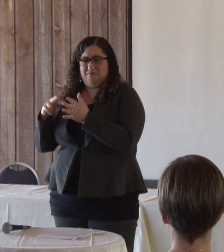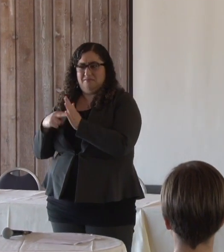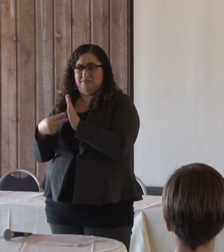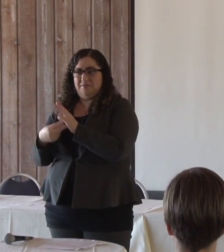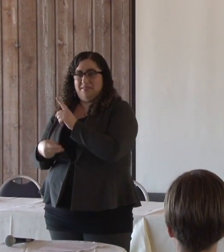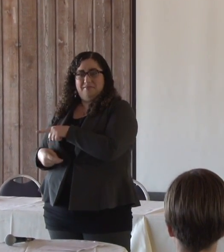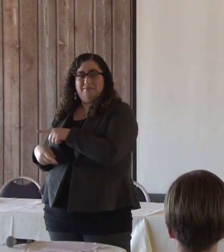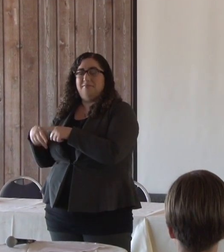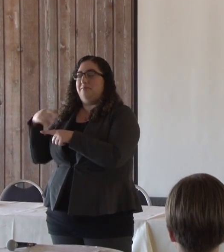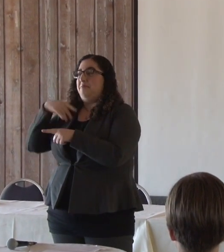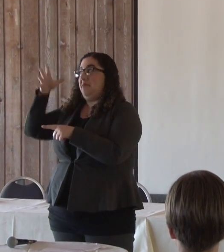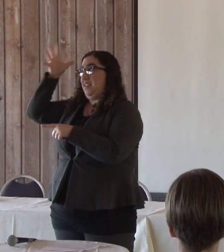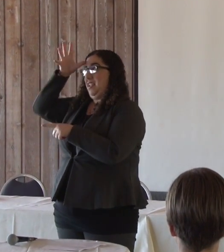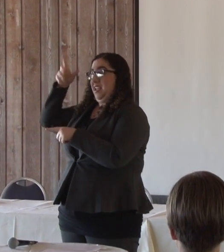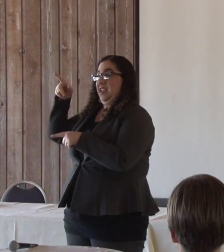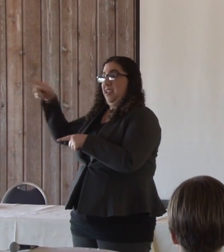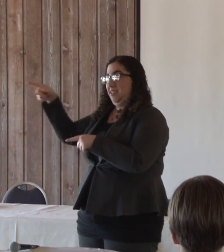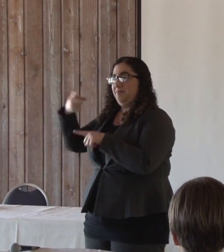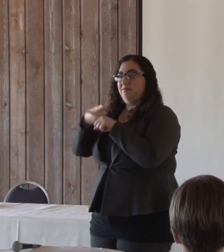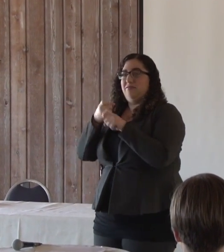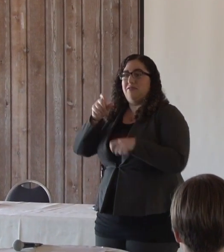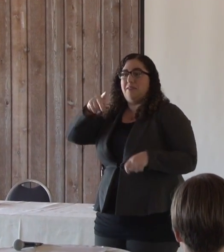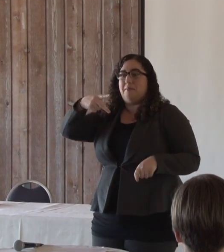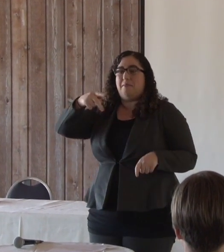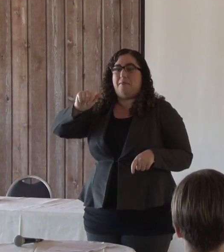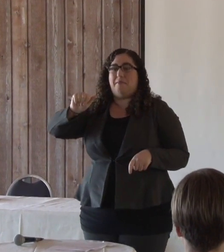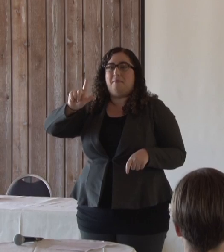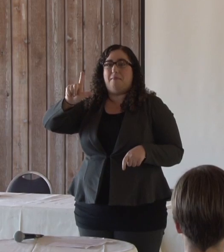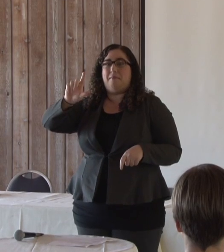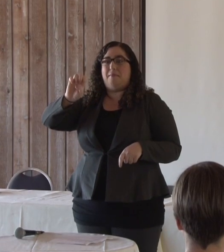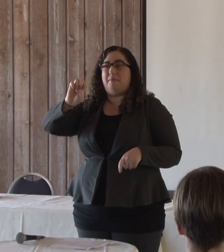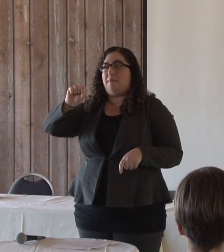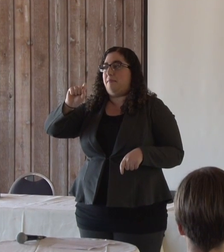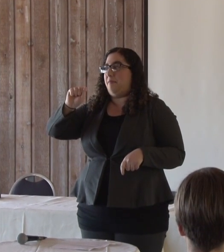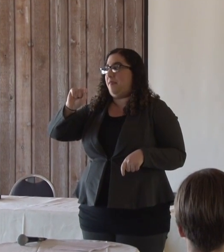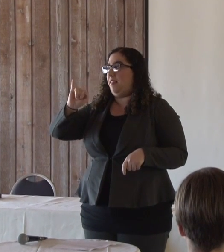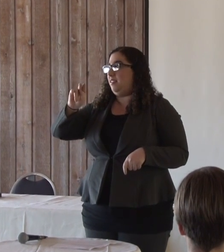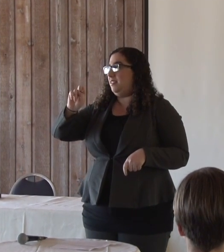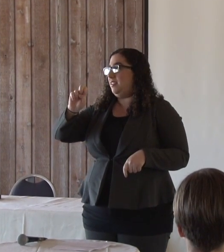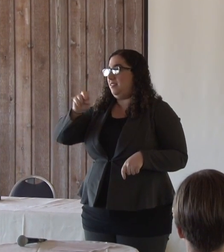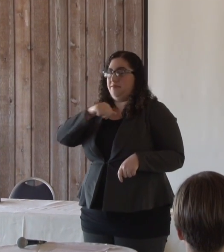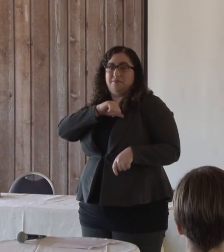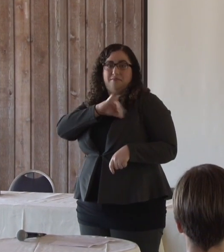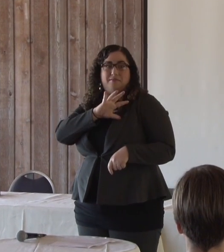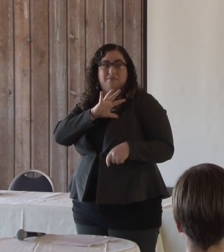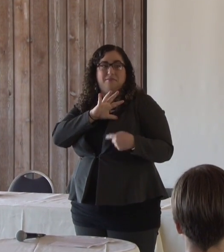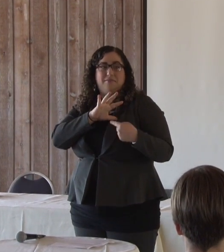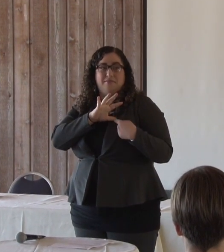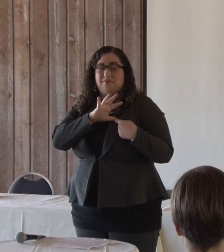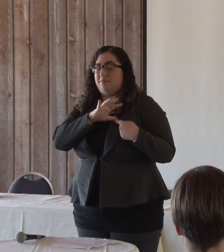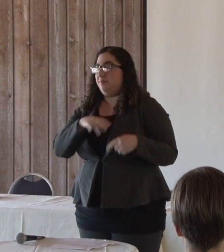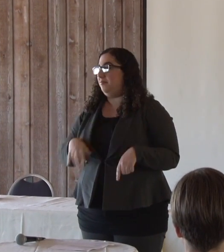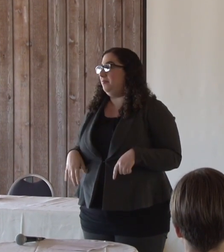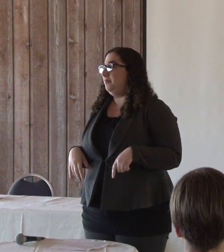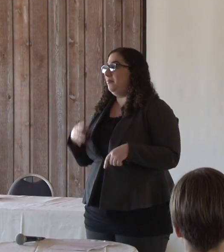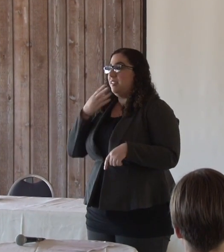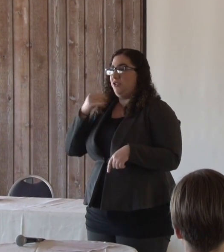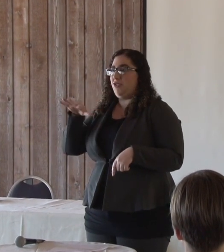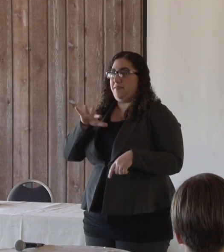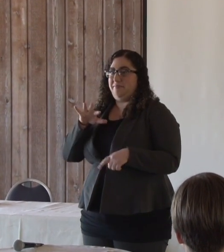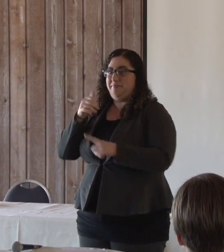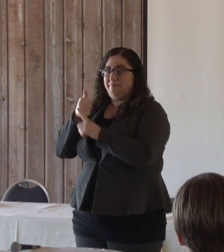So again my name is Ranem. And that name was given to me from my dad,